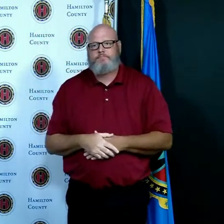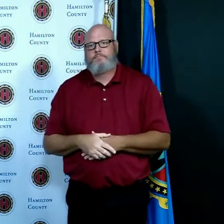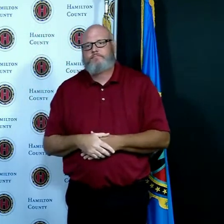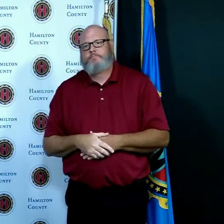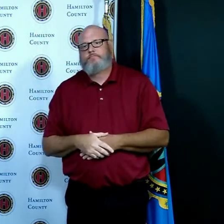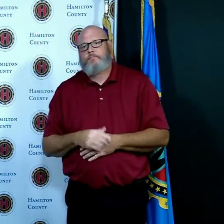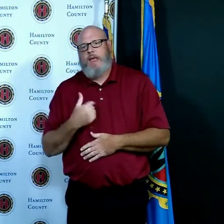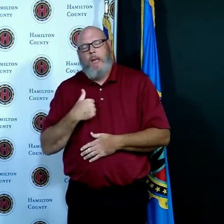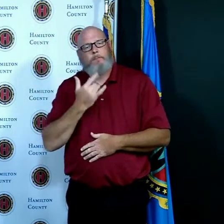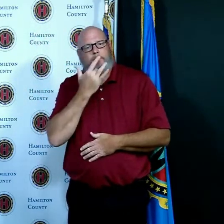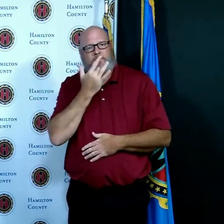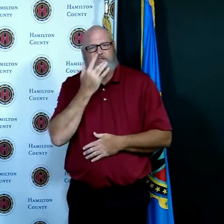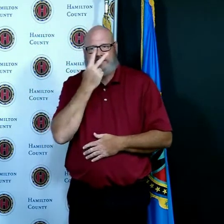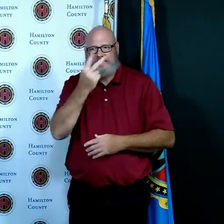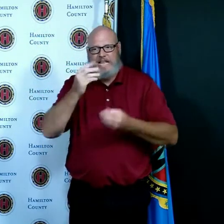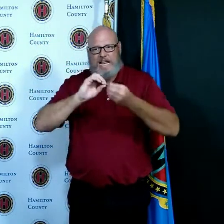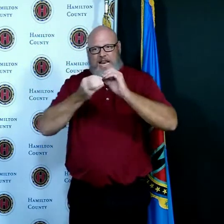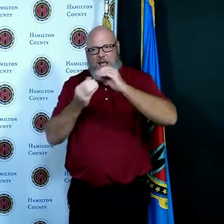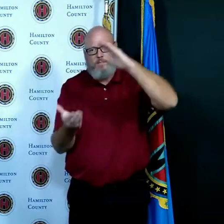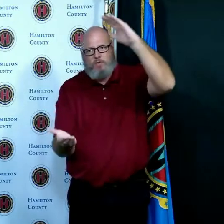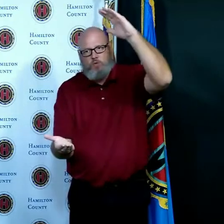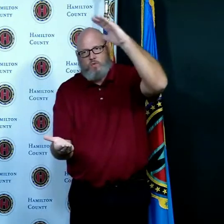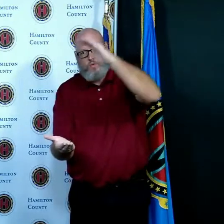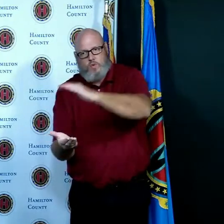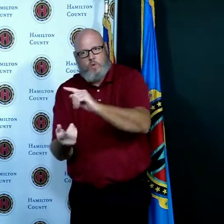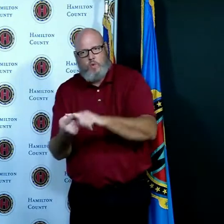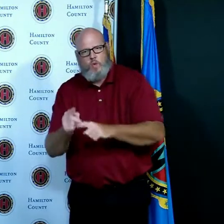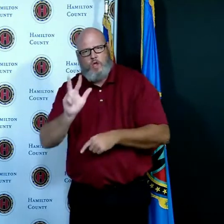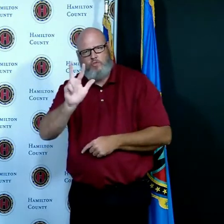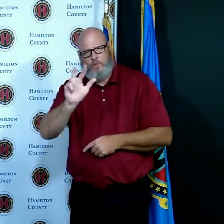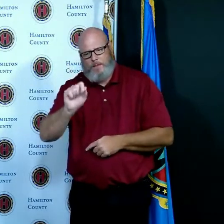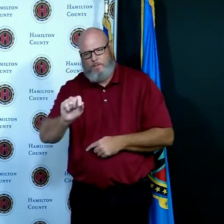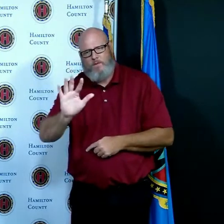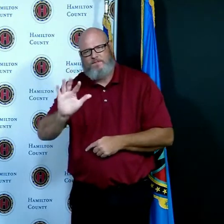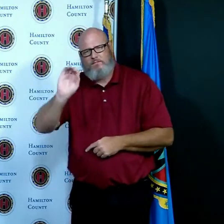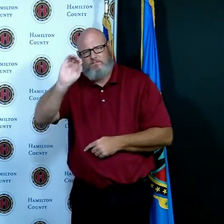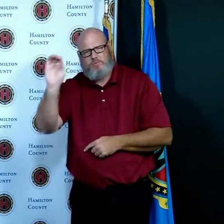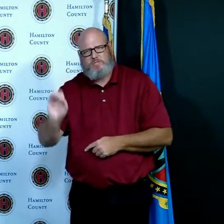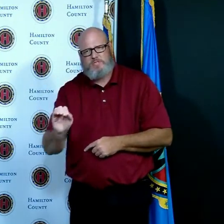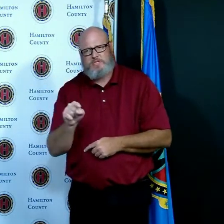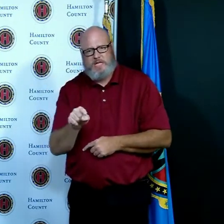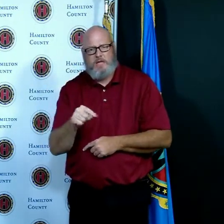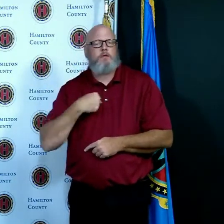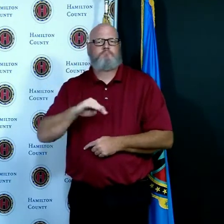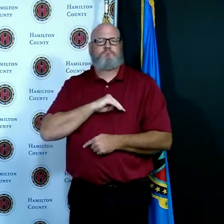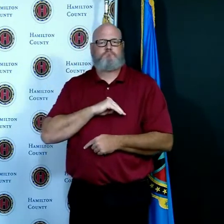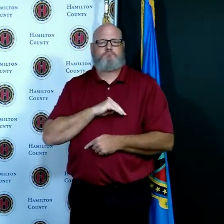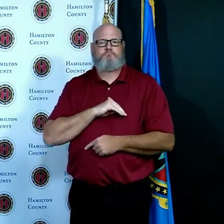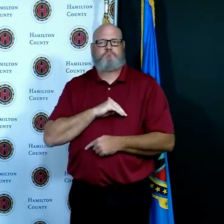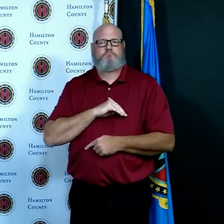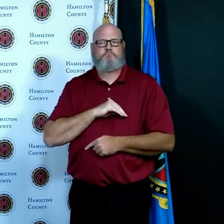but I'm glad to see that number come down and we'll continue to work with this age group to get things back to where we hope to